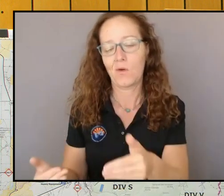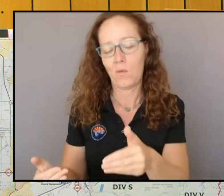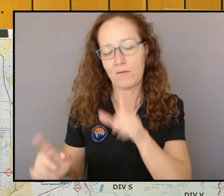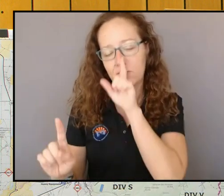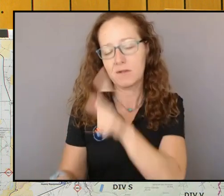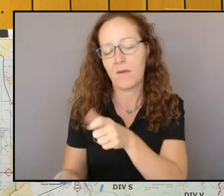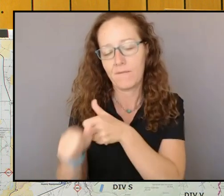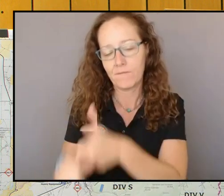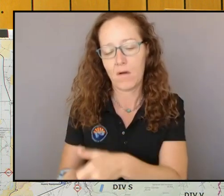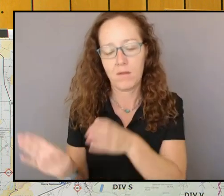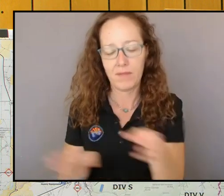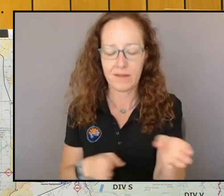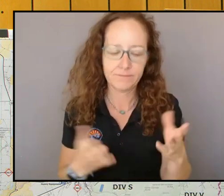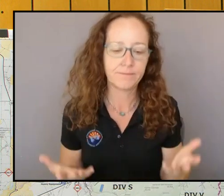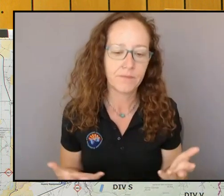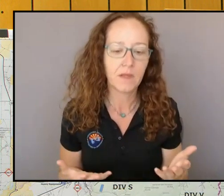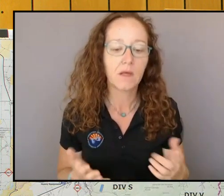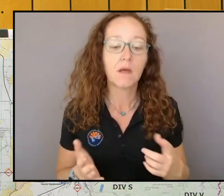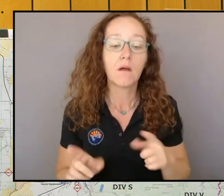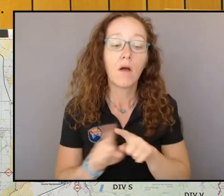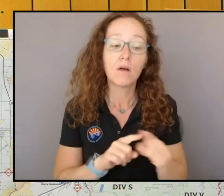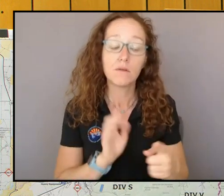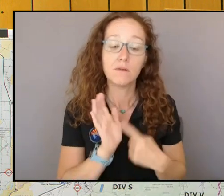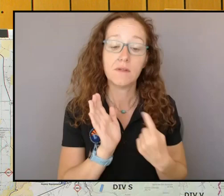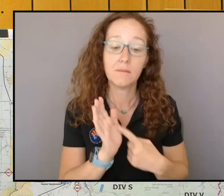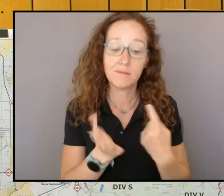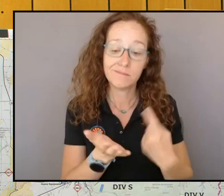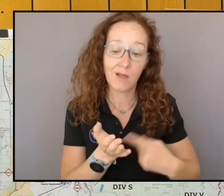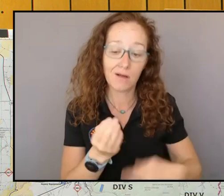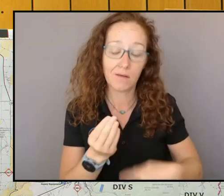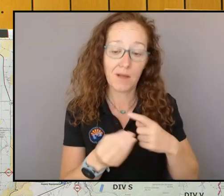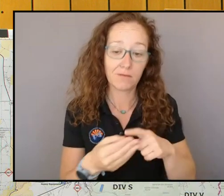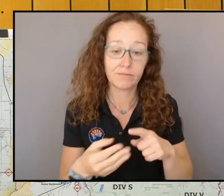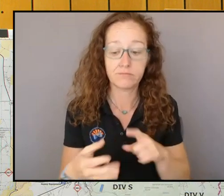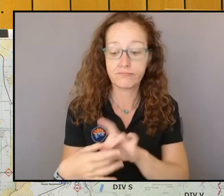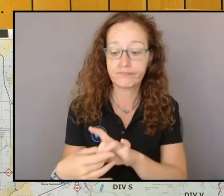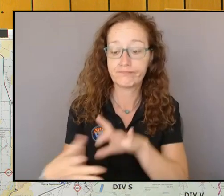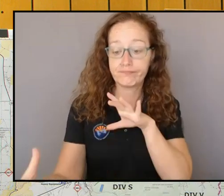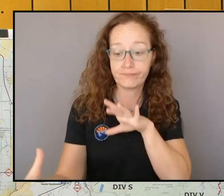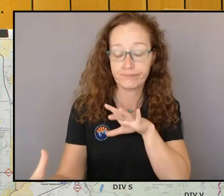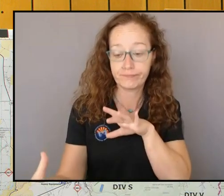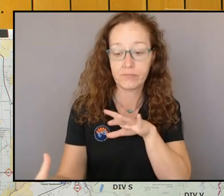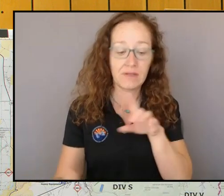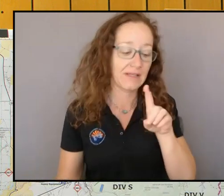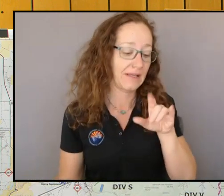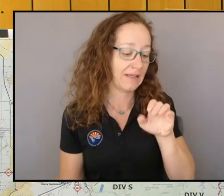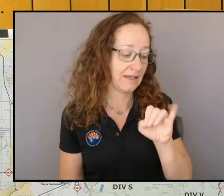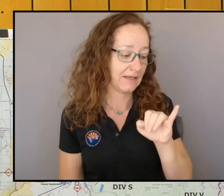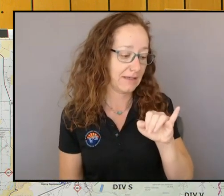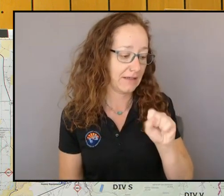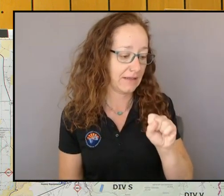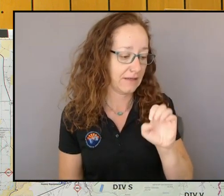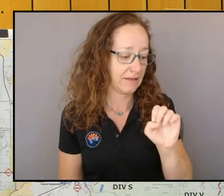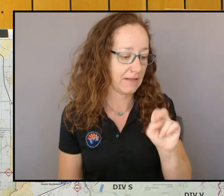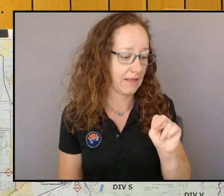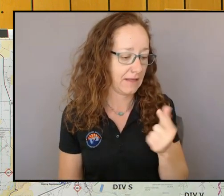gets confused with you know, giving up, leaving. It's part of the strategy. It's a-- another tactical